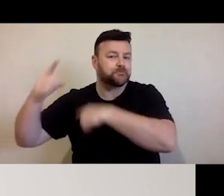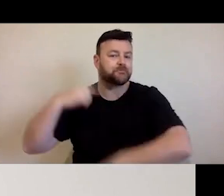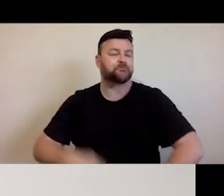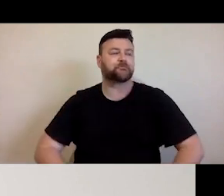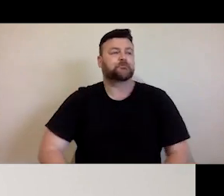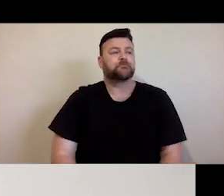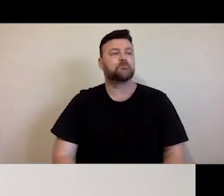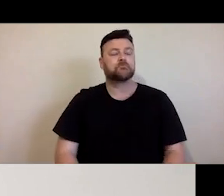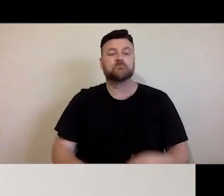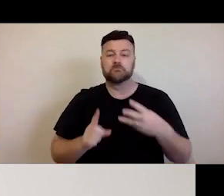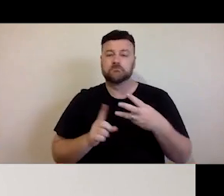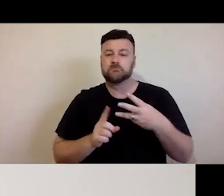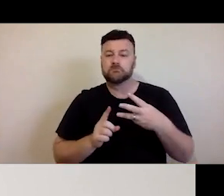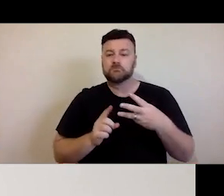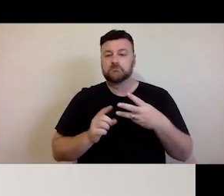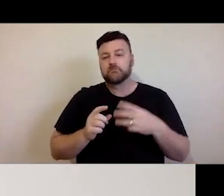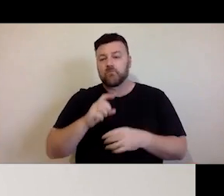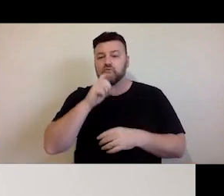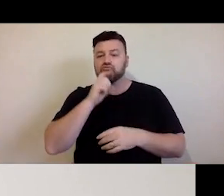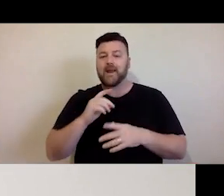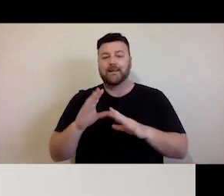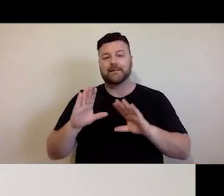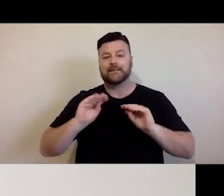And finally, the red teaching space